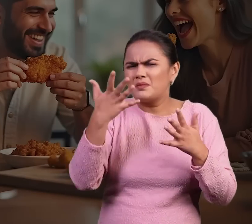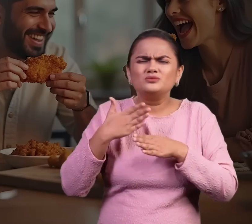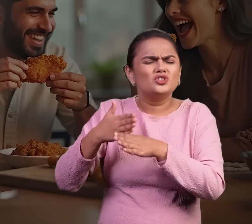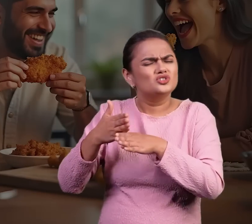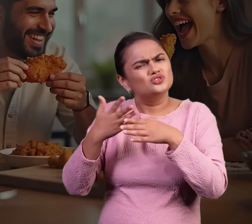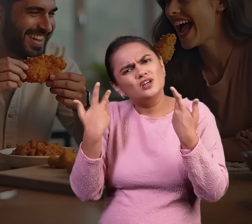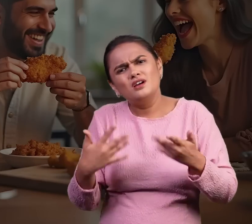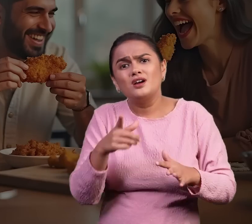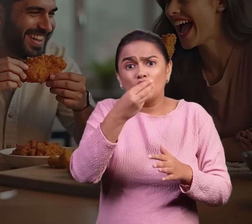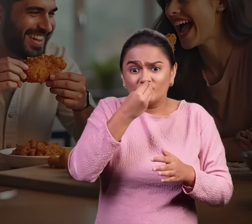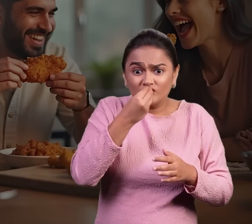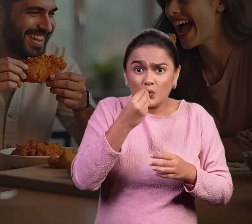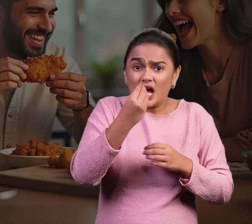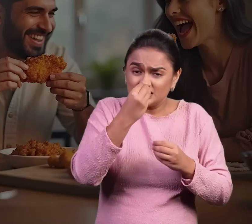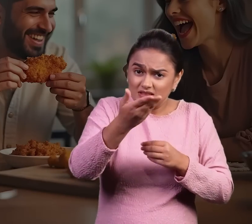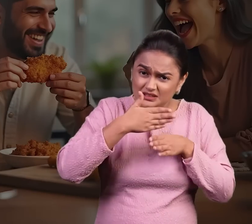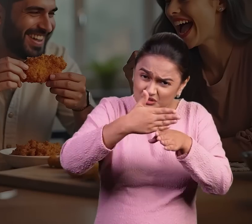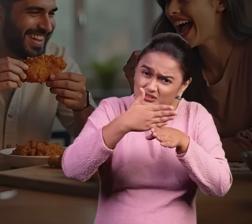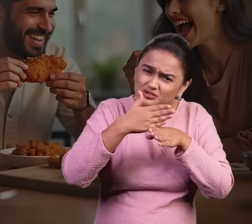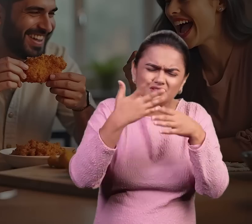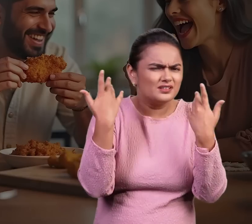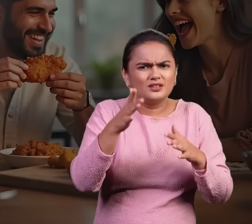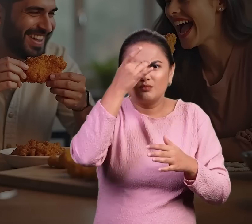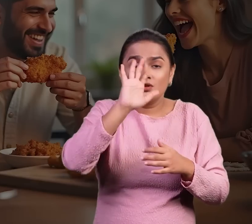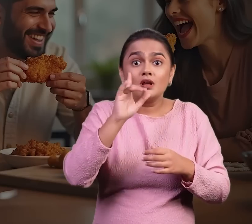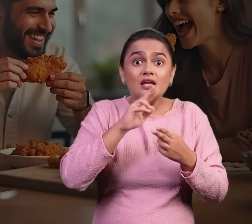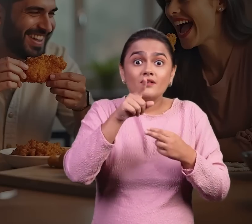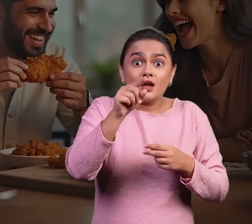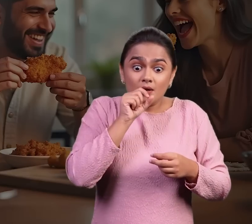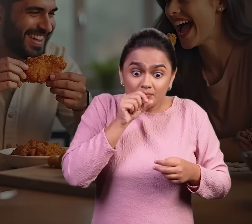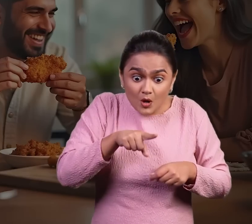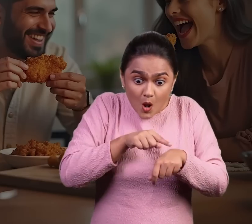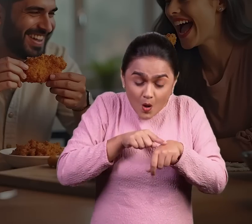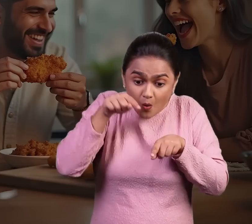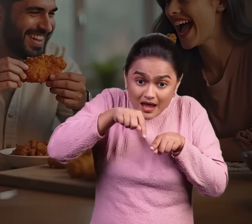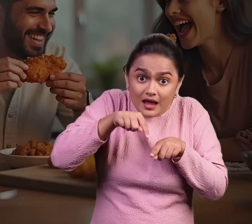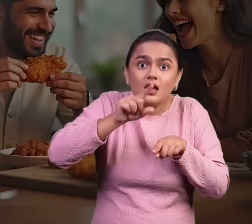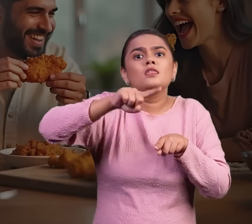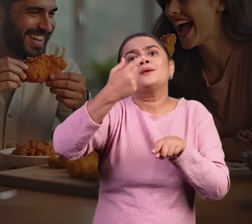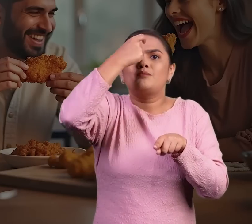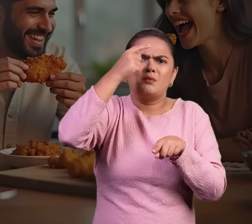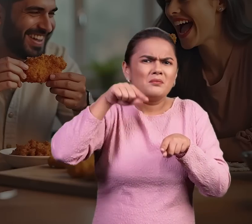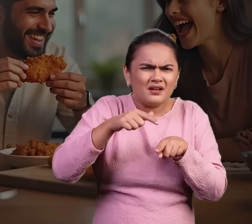HIV will not be transmitted through sharing food unless the saliva contains blood.